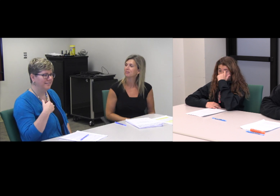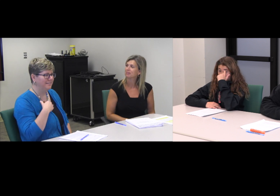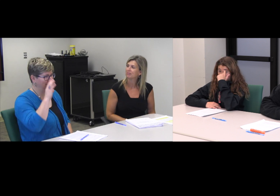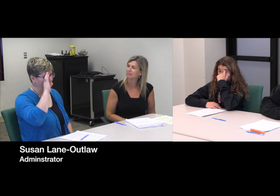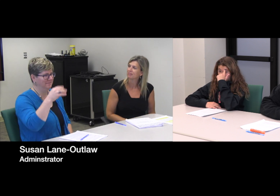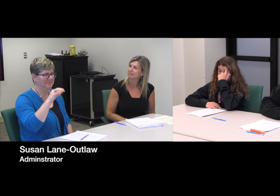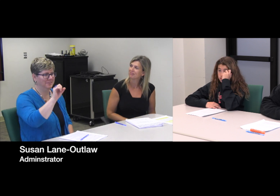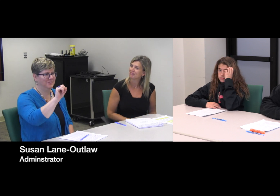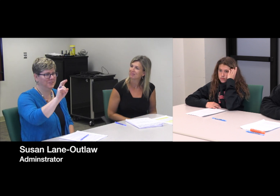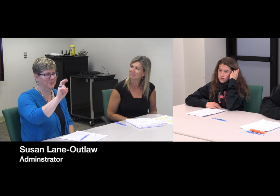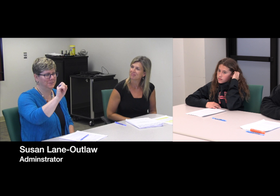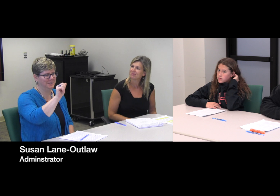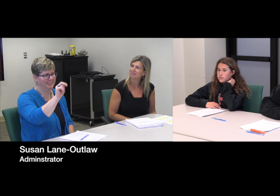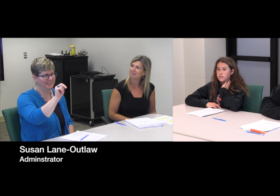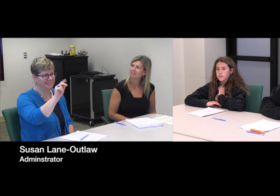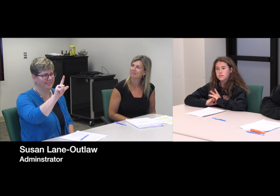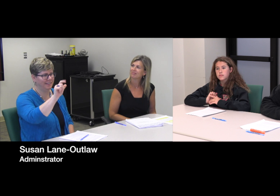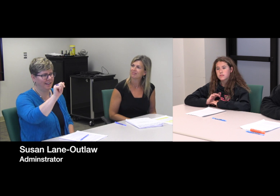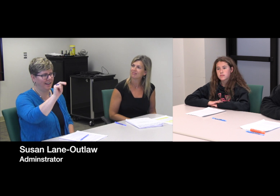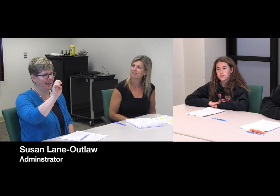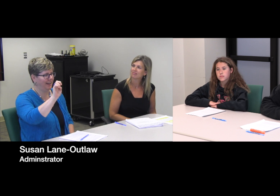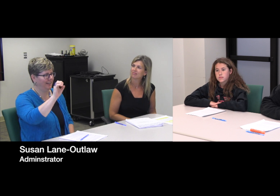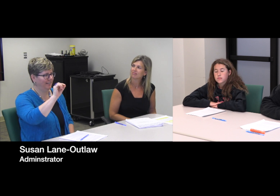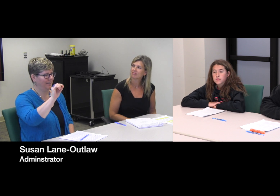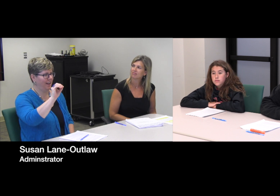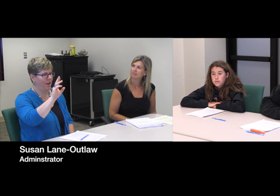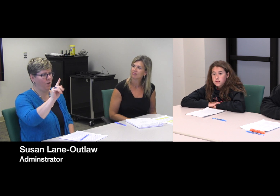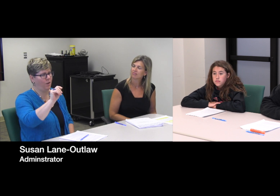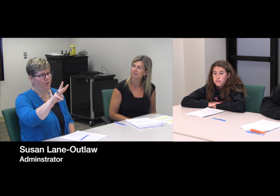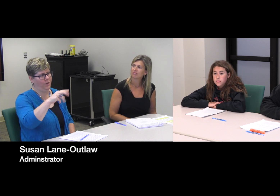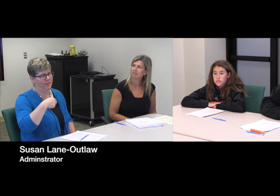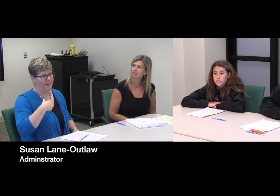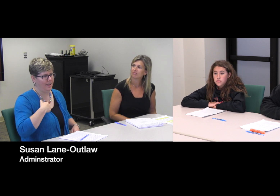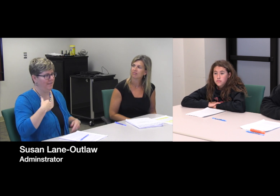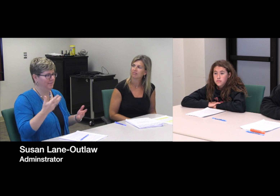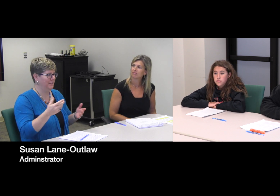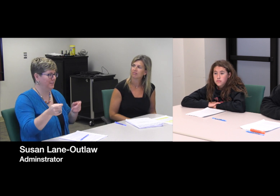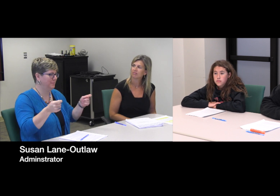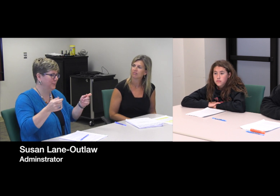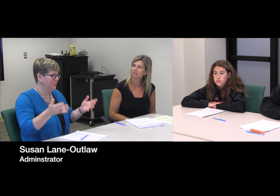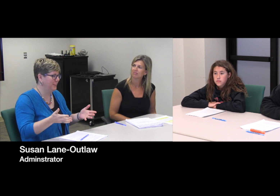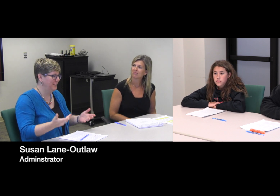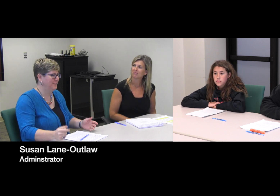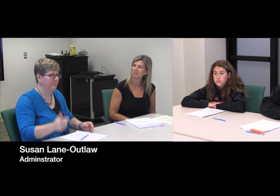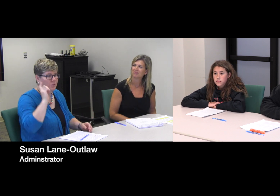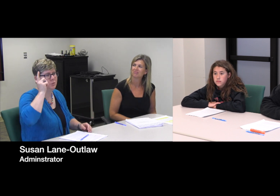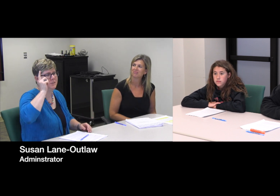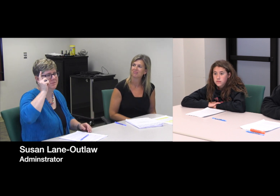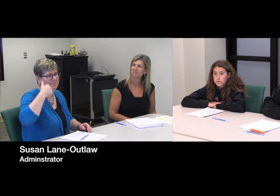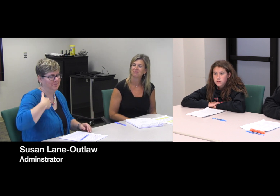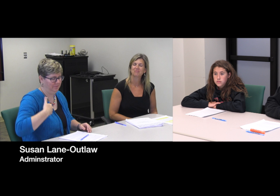I'm Susan Lane-Outlaw. I'm here as an administrator. [My sign name is...]